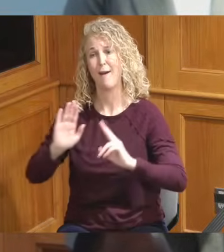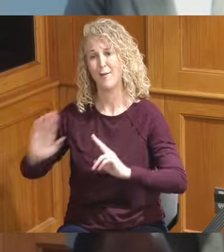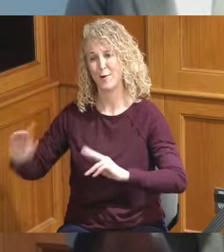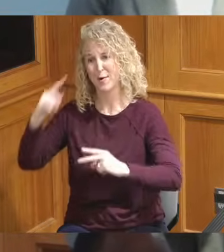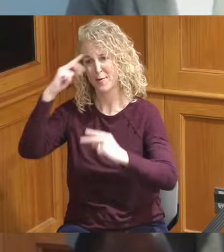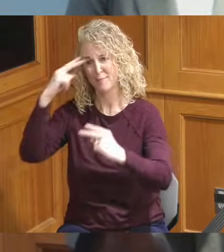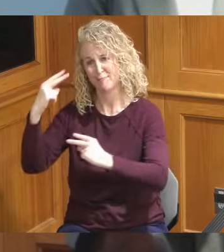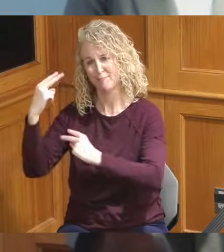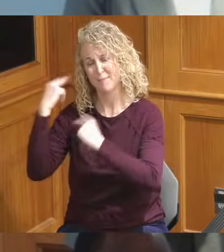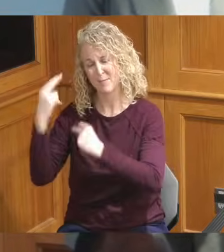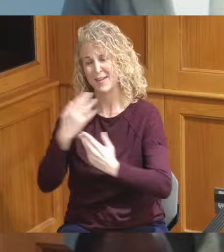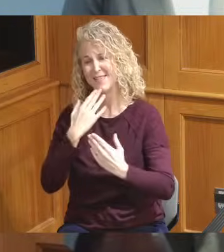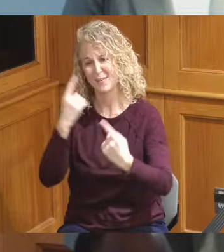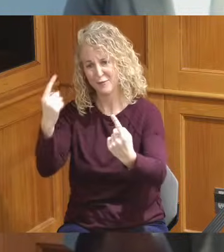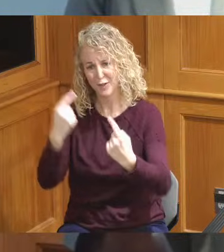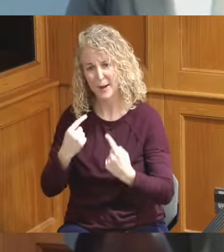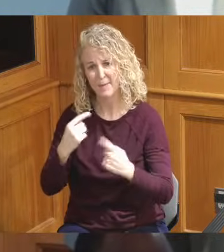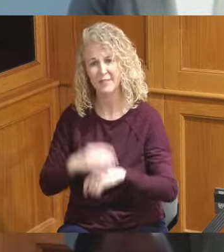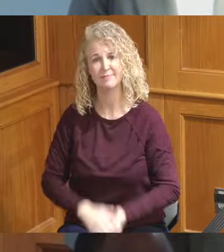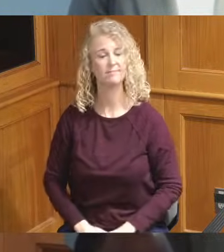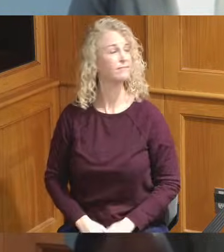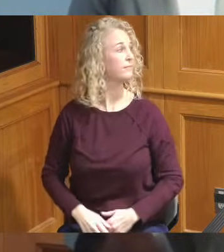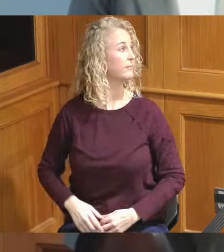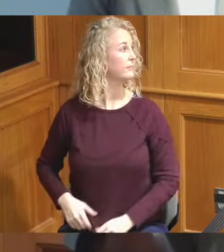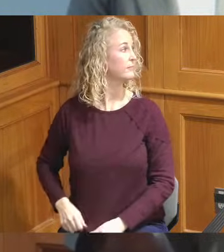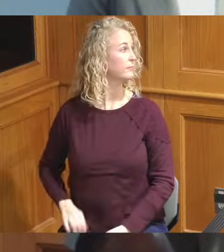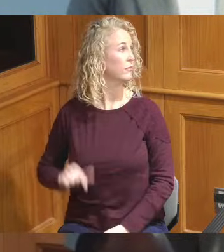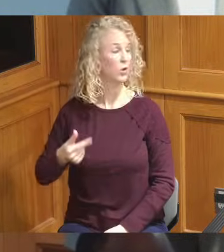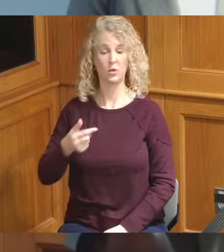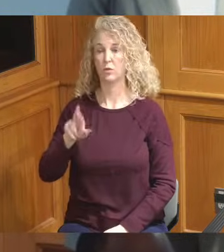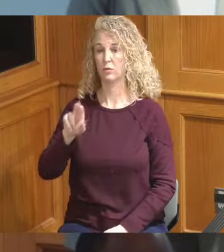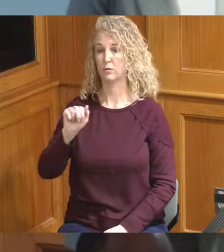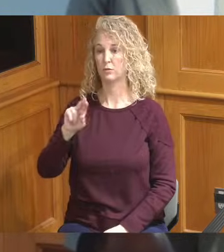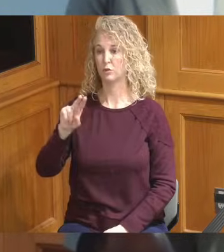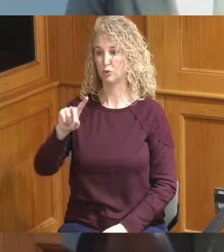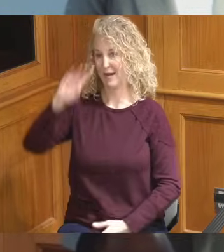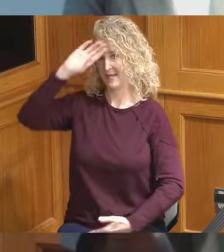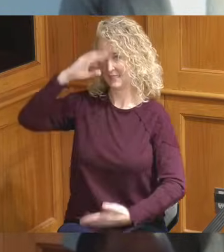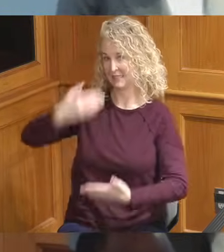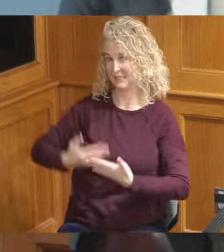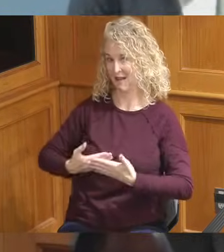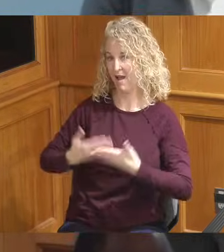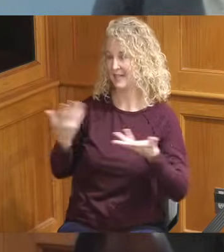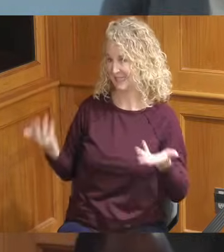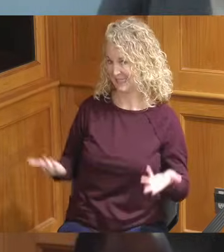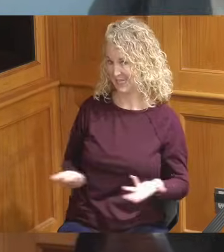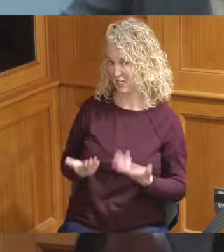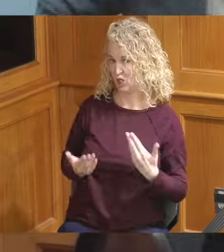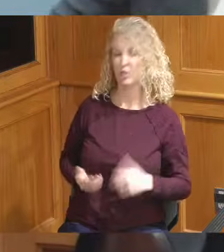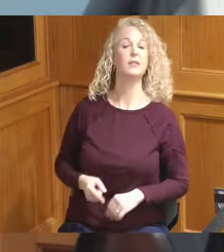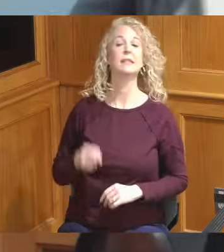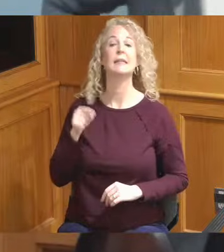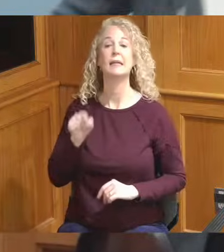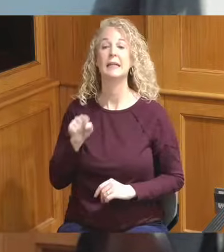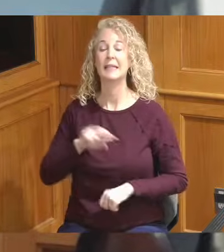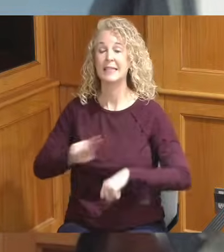thank you so much for being here. And her grandson is here. I'm sure he'll say so. He is a national